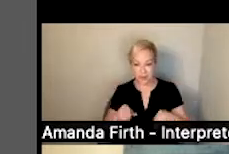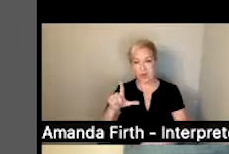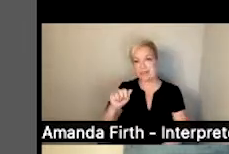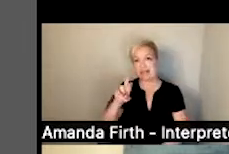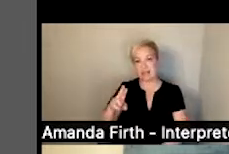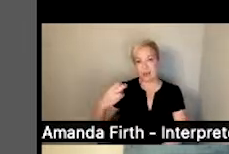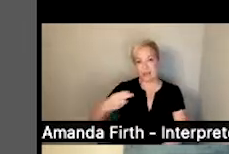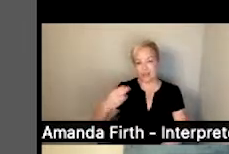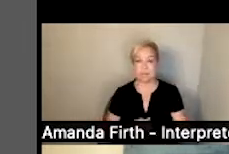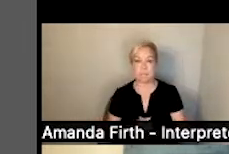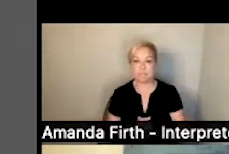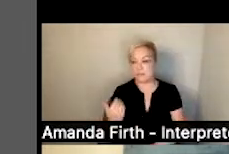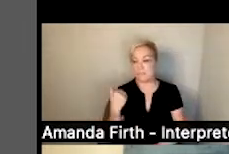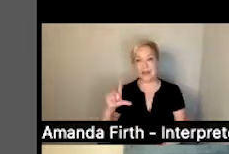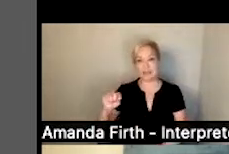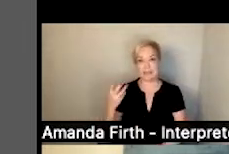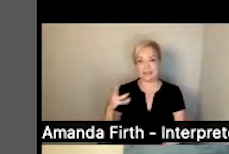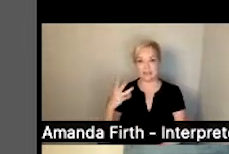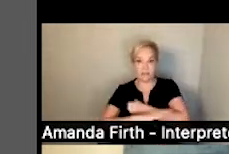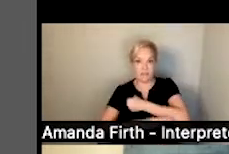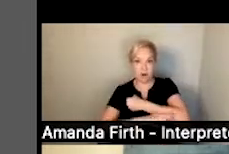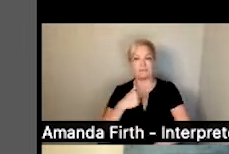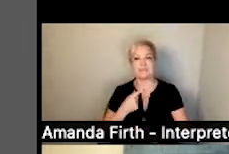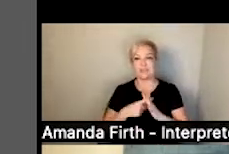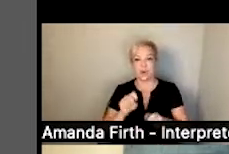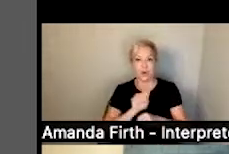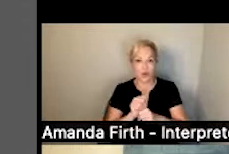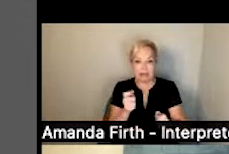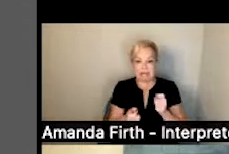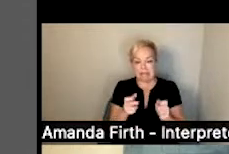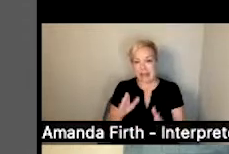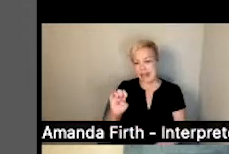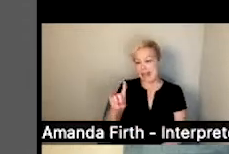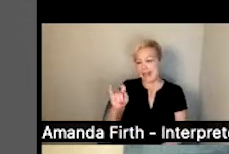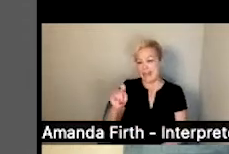I started working as an editor at the New Museum in New York after finishing my Master's Degree.